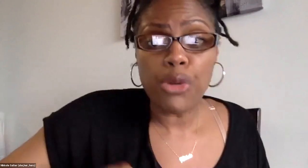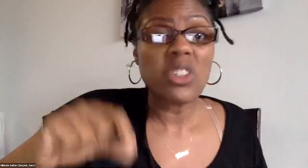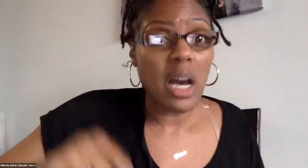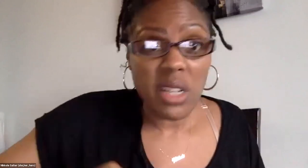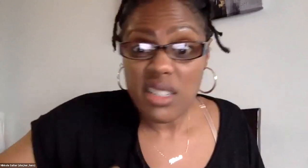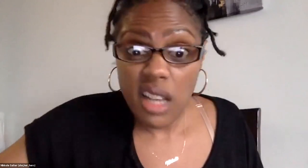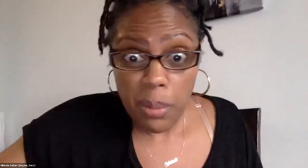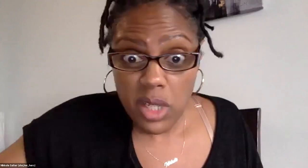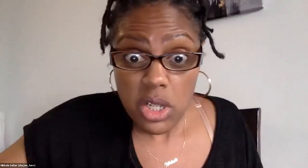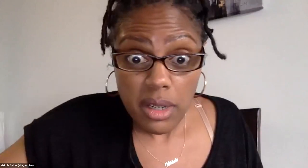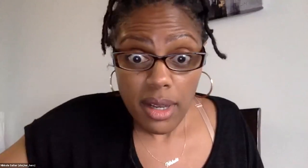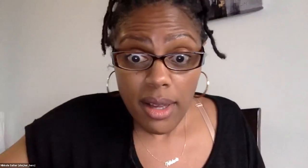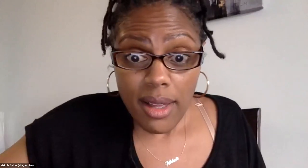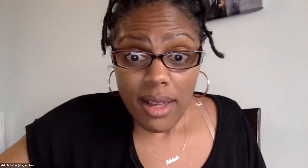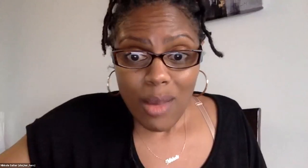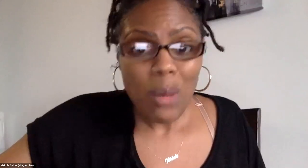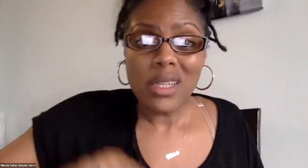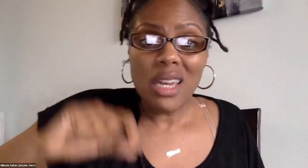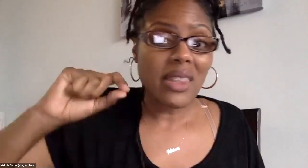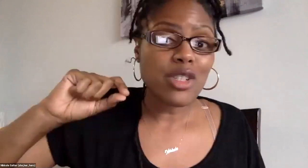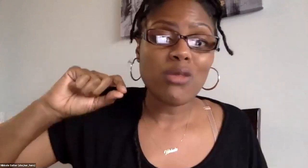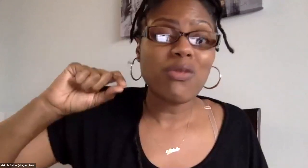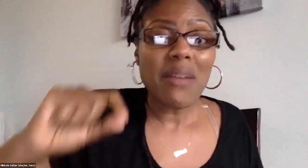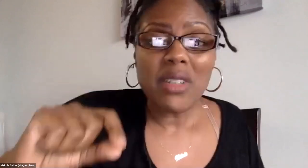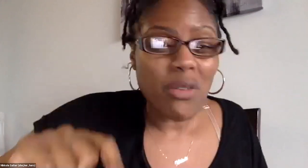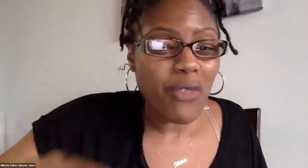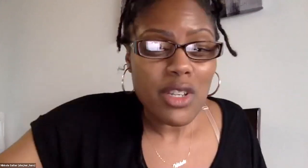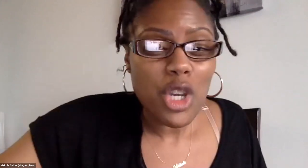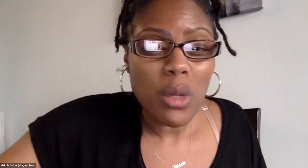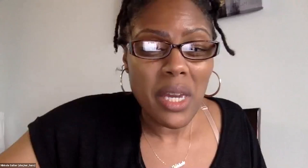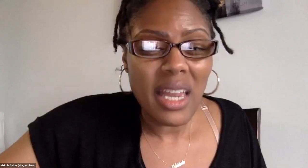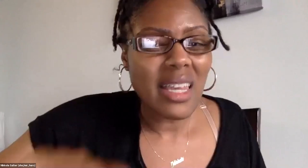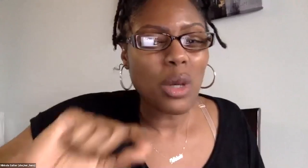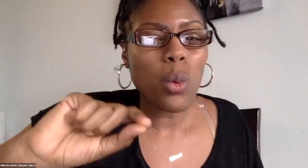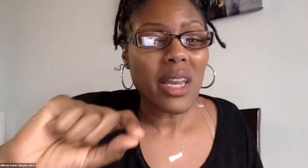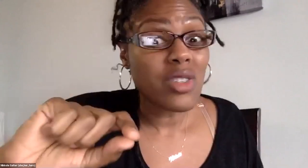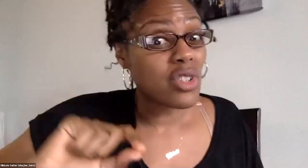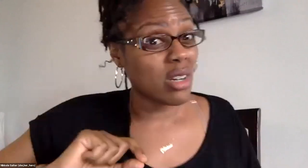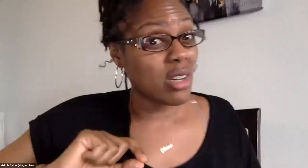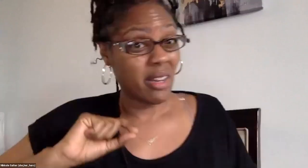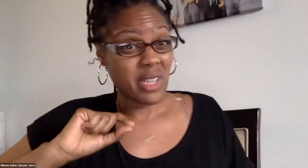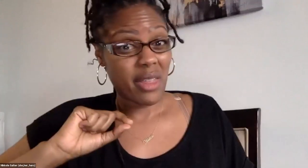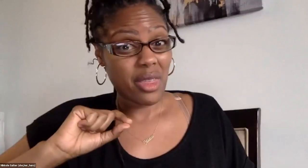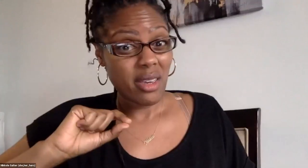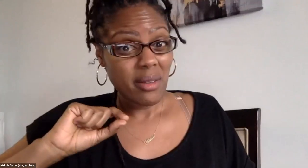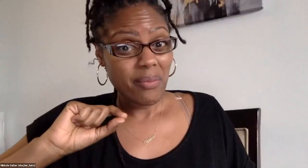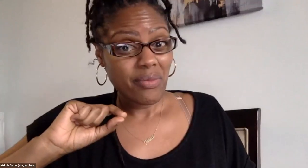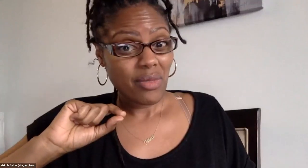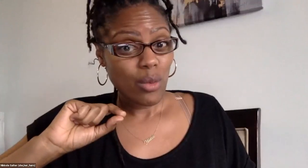through dominance in competition. We believe in the survival of the fittest human being and that the weak is deserving of death.